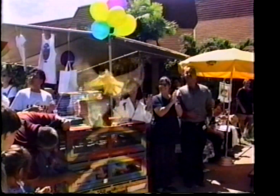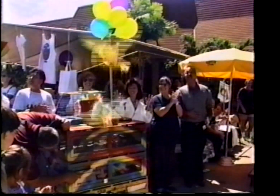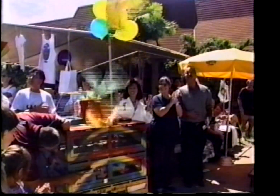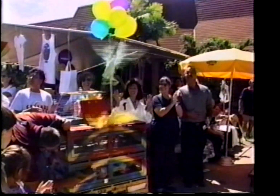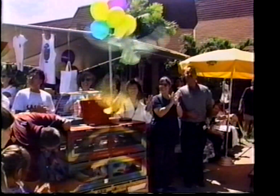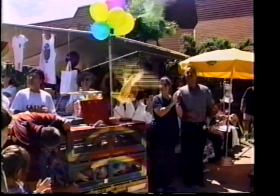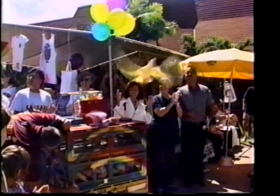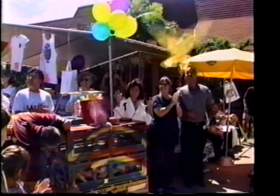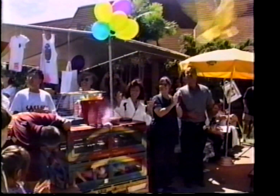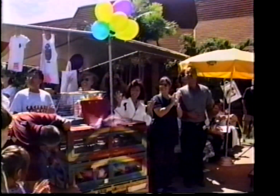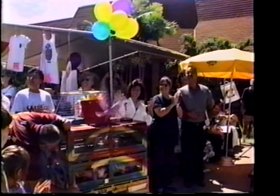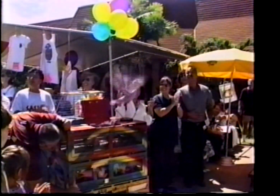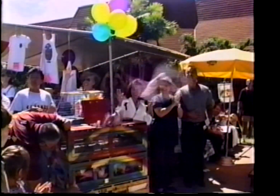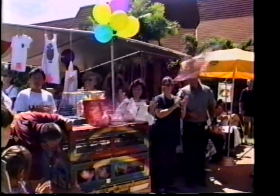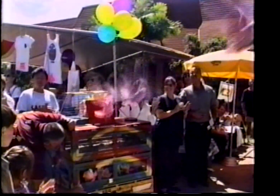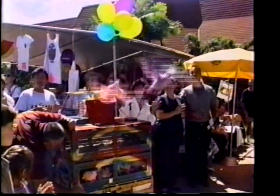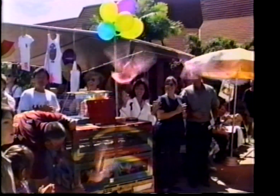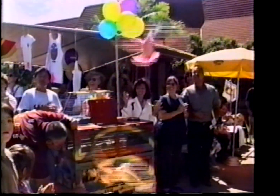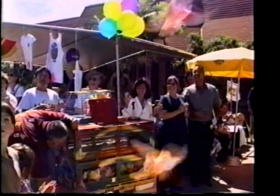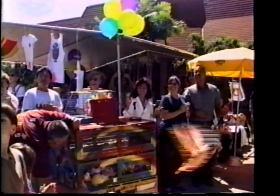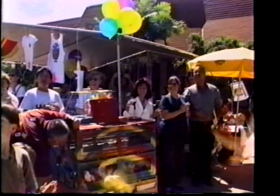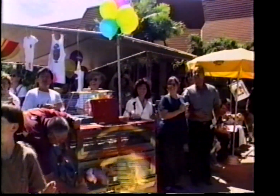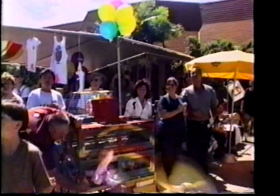LIVE FROM MOANALUA October 10 6:30 p.m. Sometimes it is very easy to take things for granted.